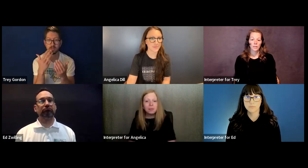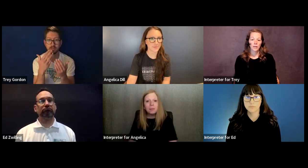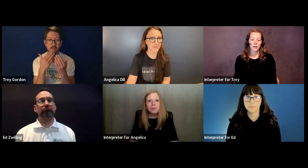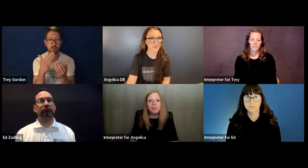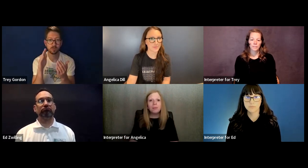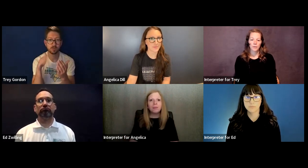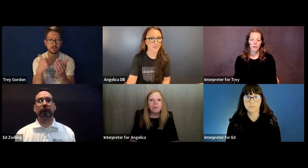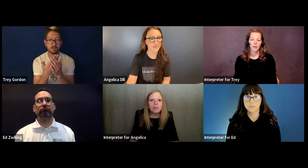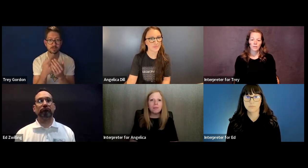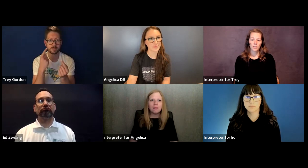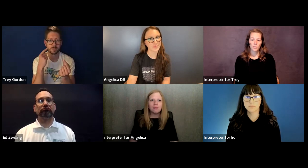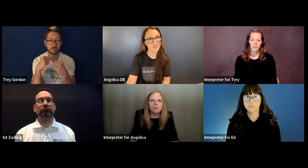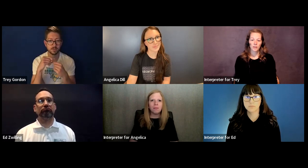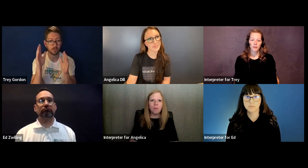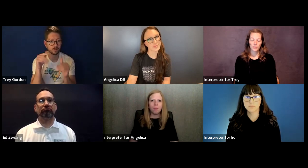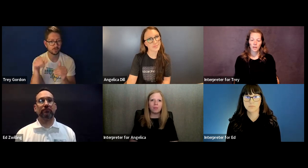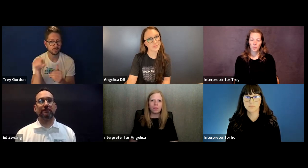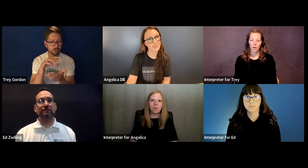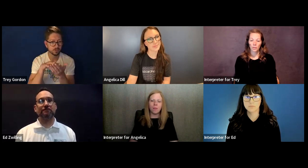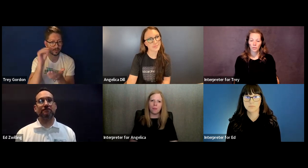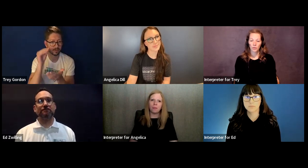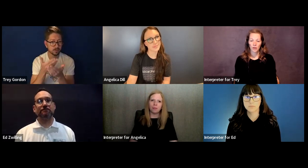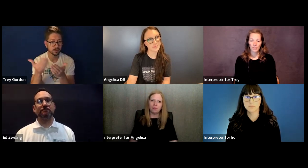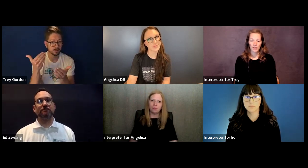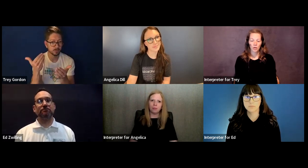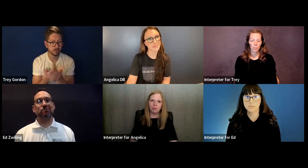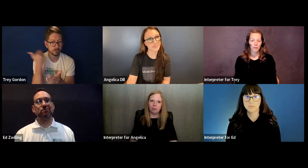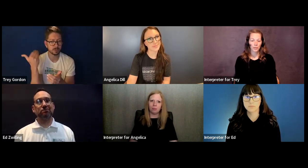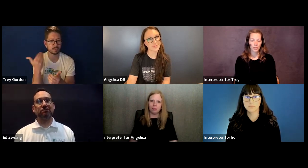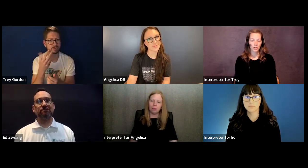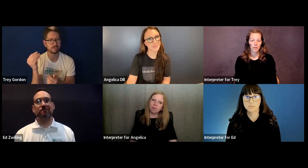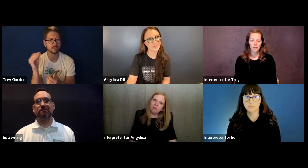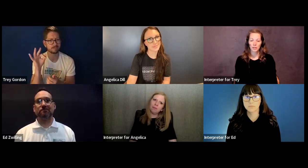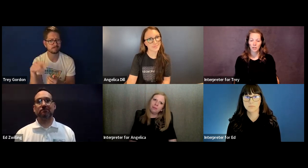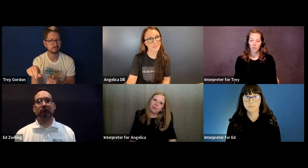yeah uh i just want to thank you all for coming i hope everyone learned something new